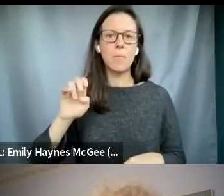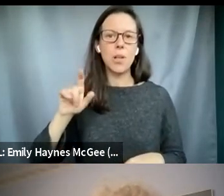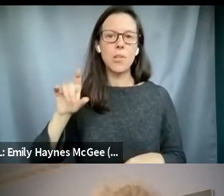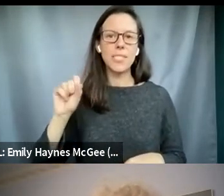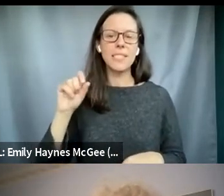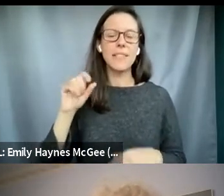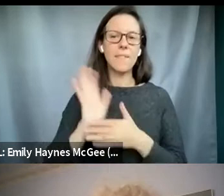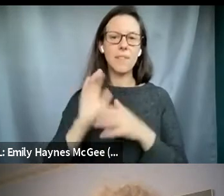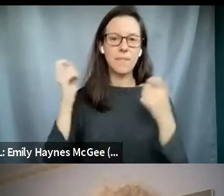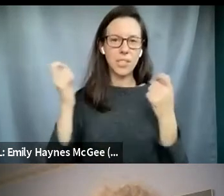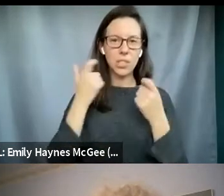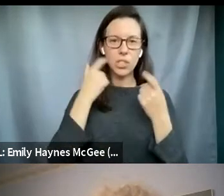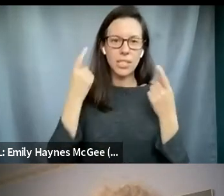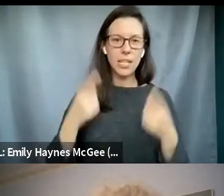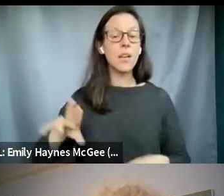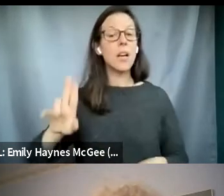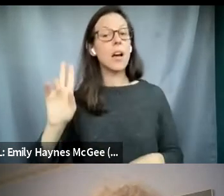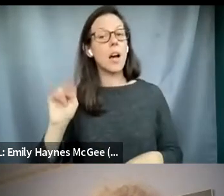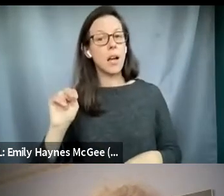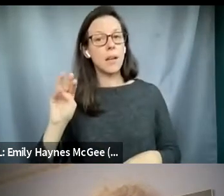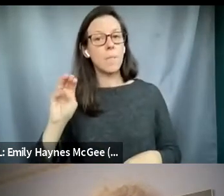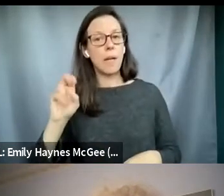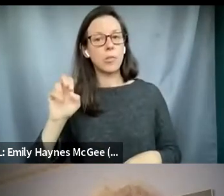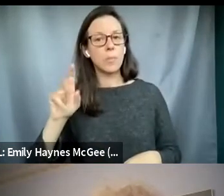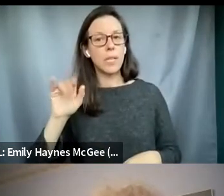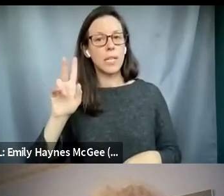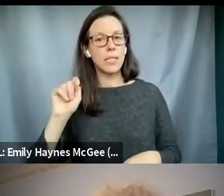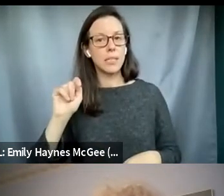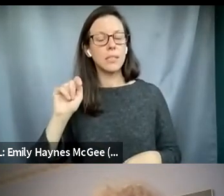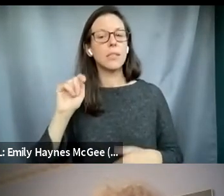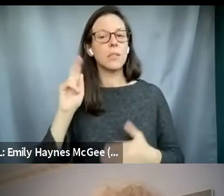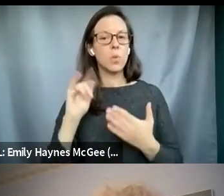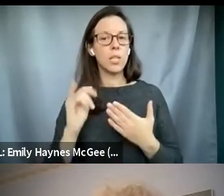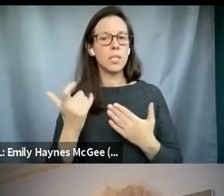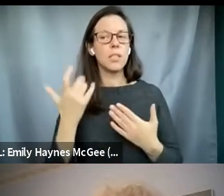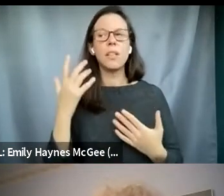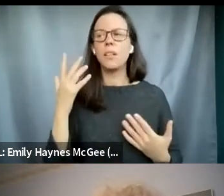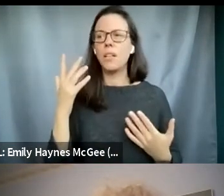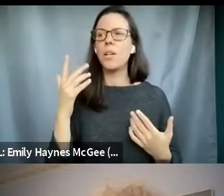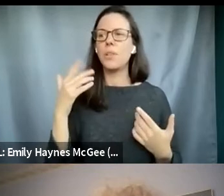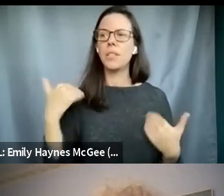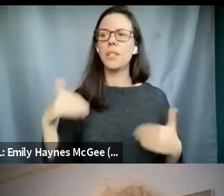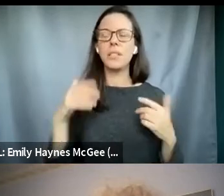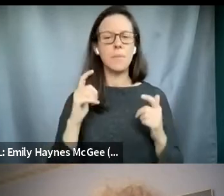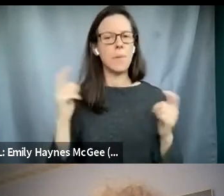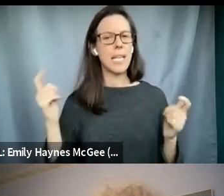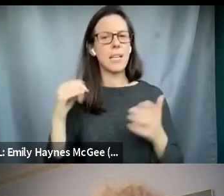And then there's the monument project that was, you know, definitely a public but in